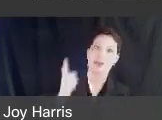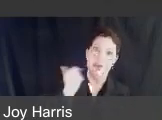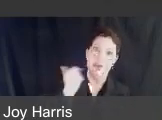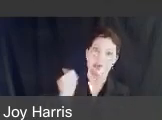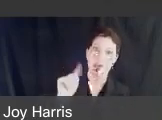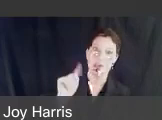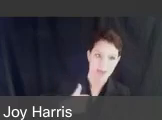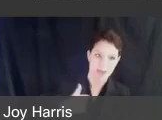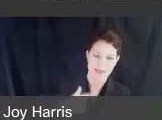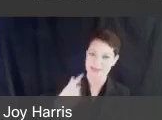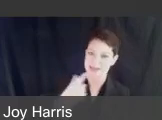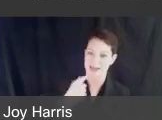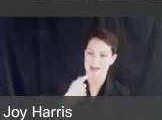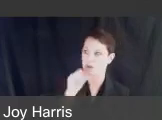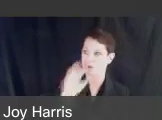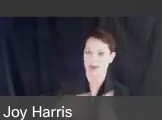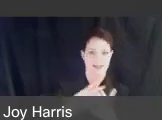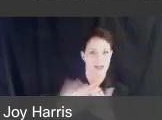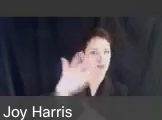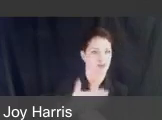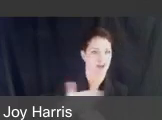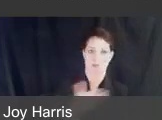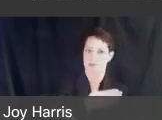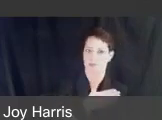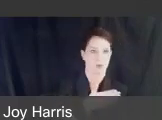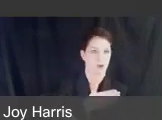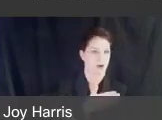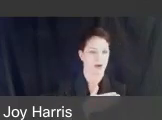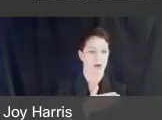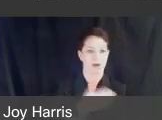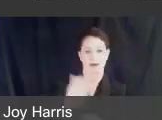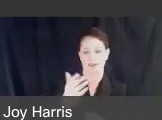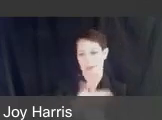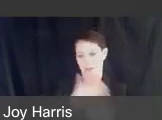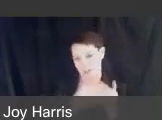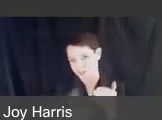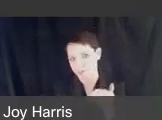be scheduled five months out. With everything you told us today and I know you touched on it, what's,